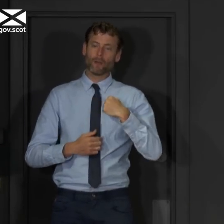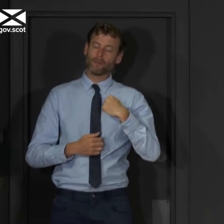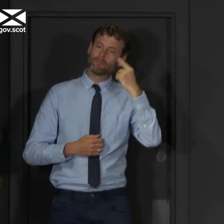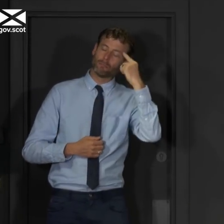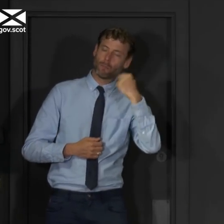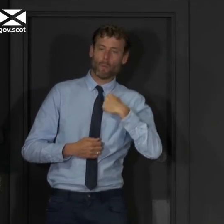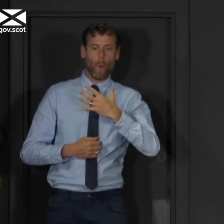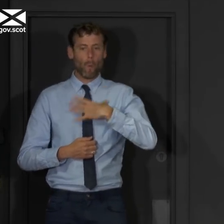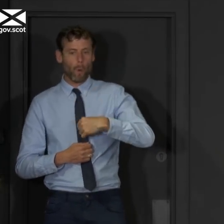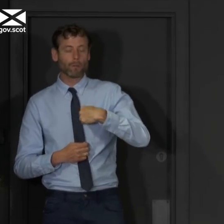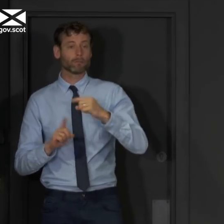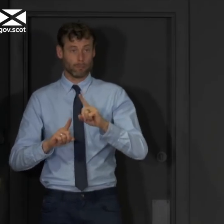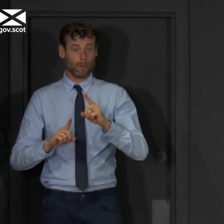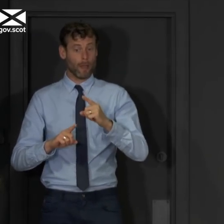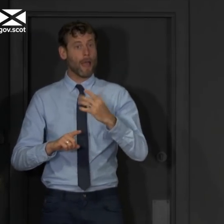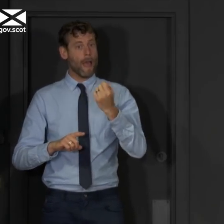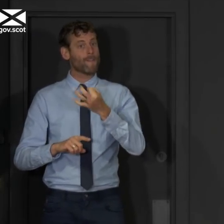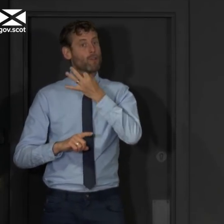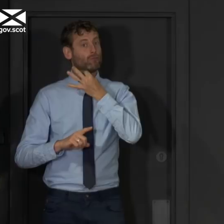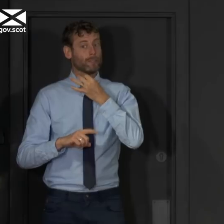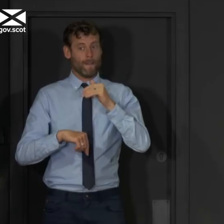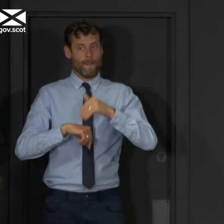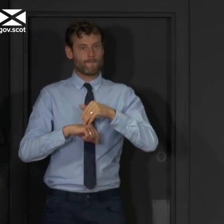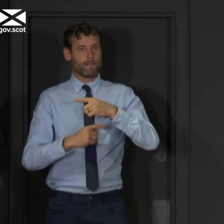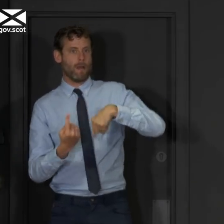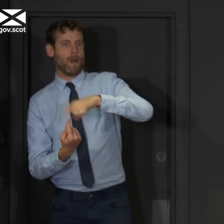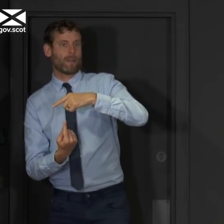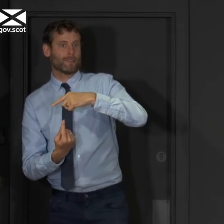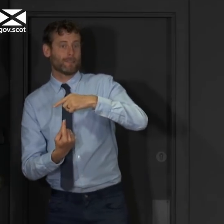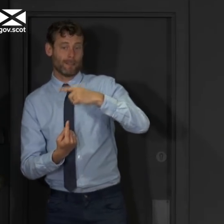health and the wellbeing of others, and indeed the wellbeing of the whole country.